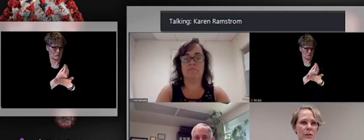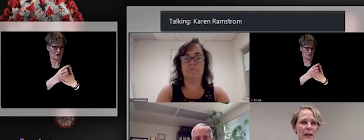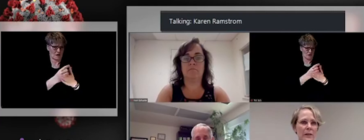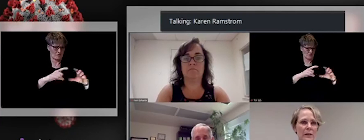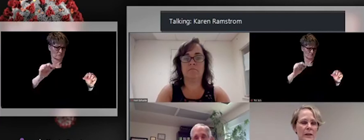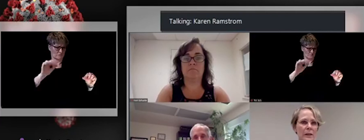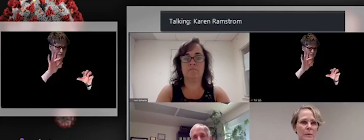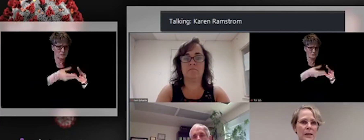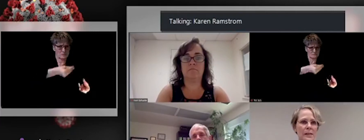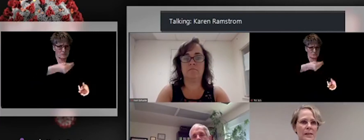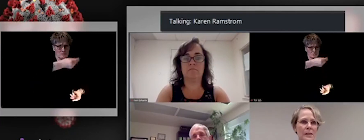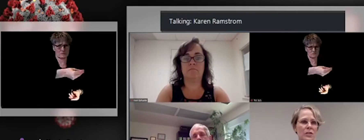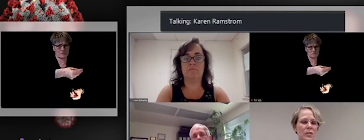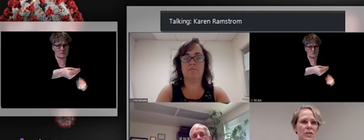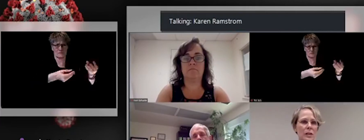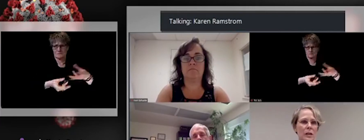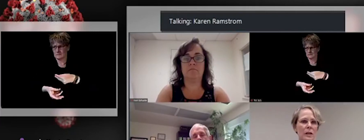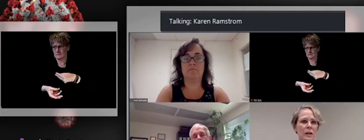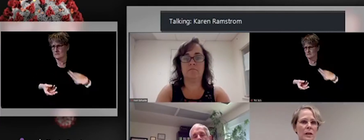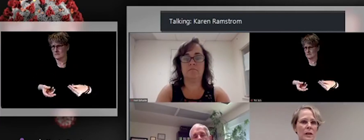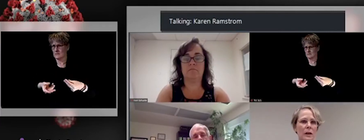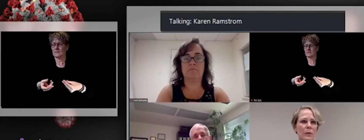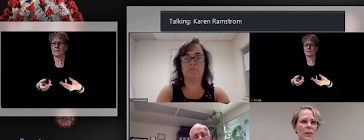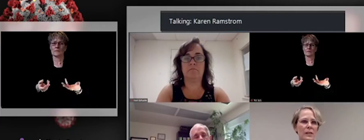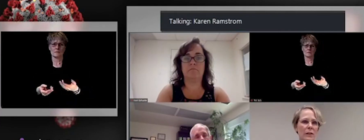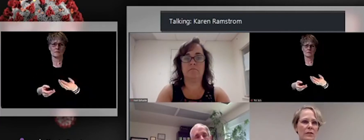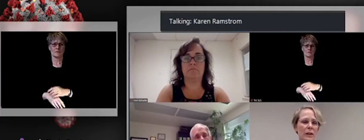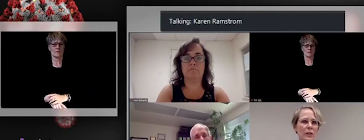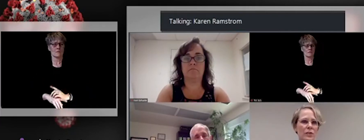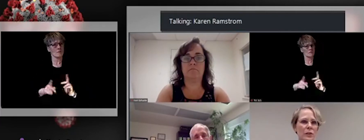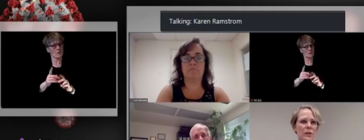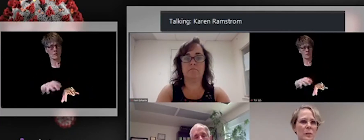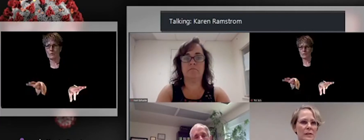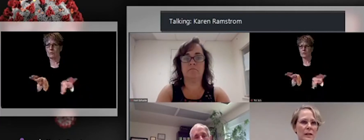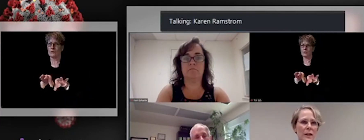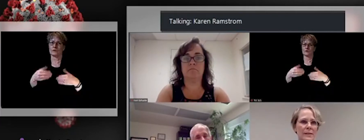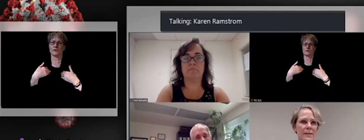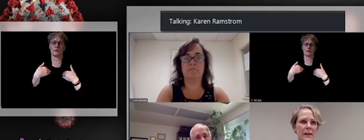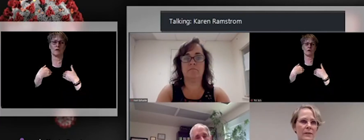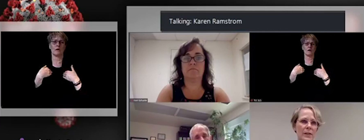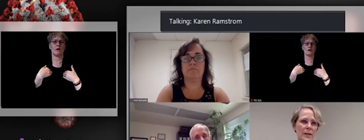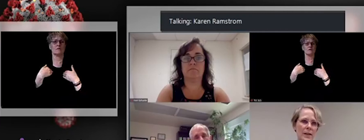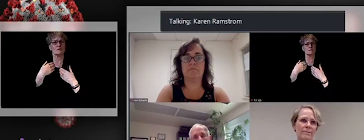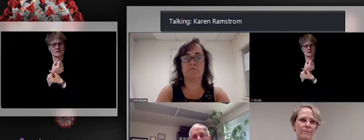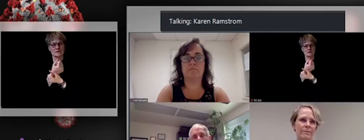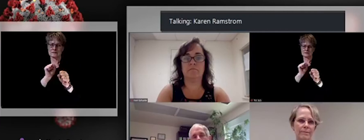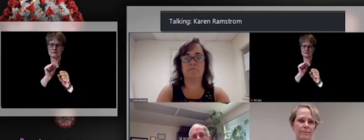for them to have in place, in addition to that the face covering, eye shields or plexiglass.